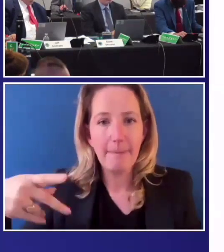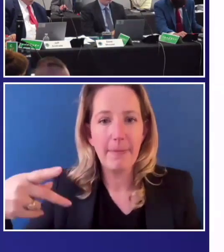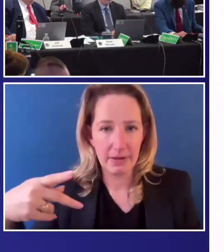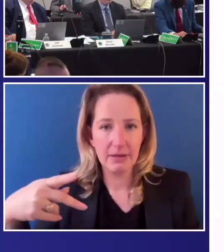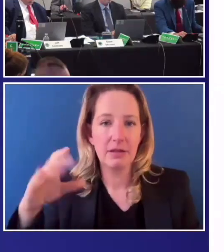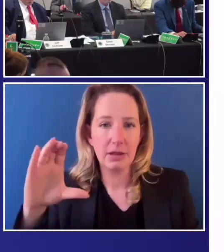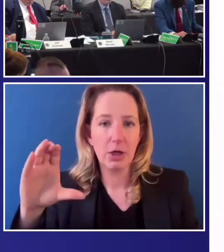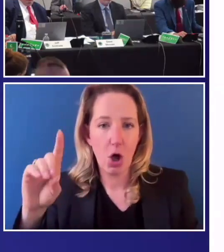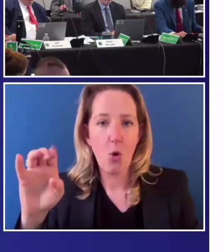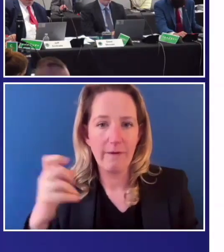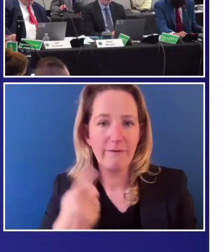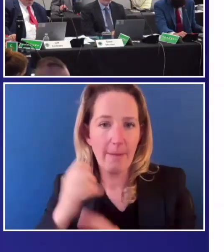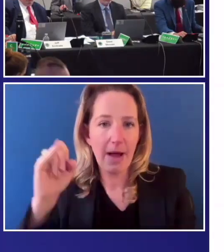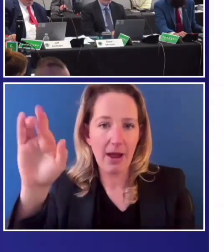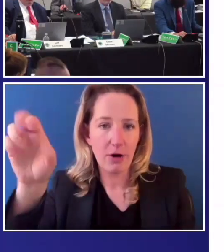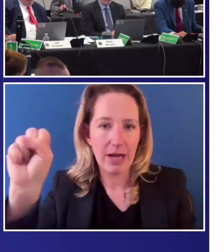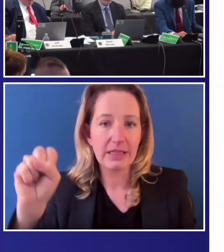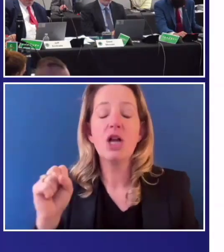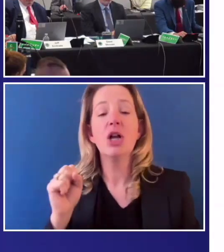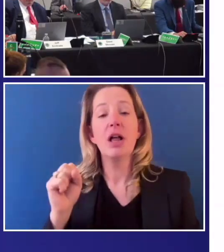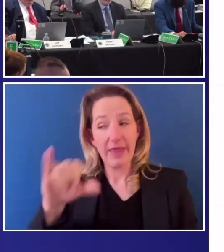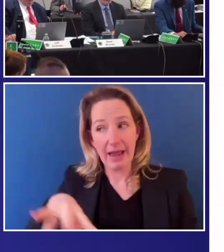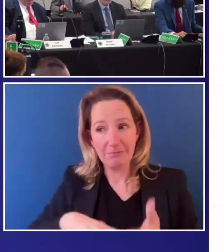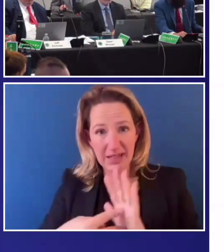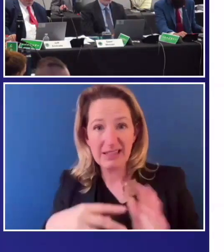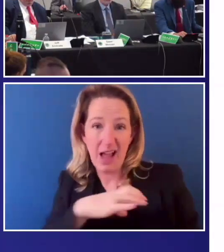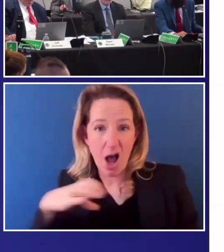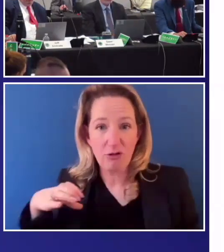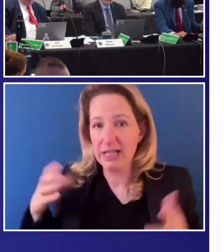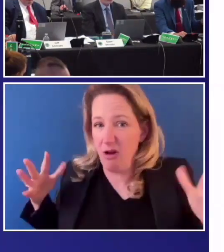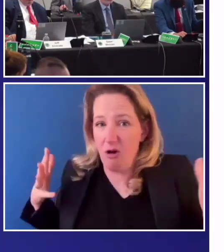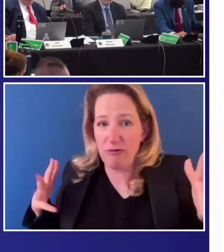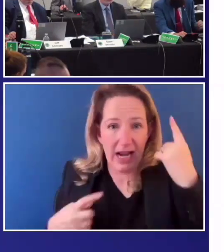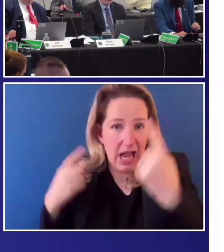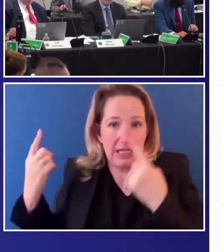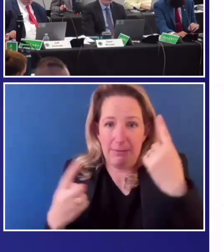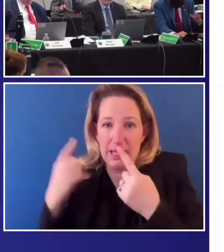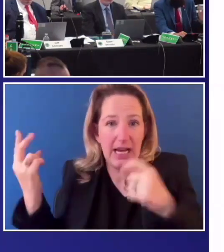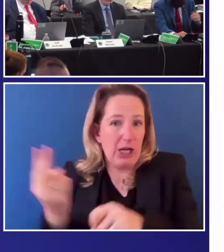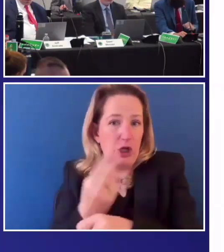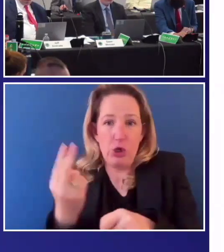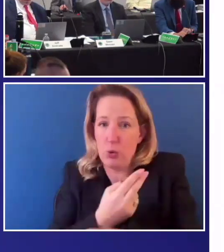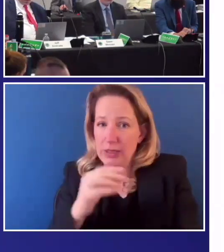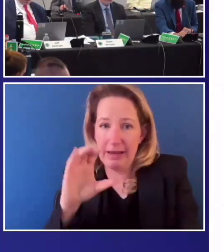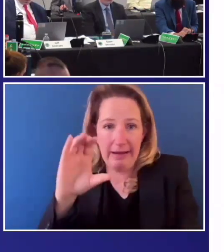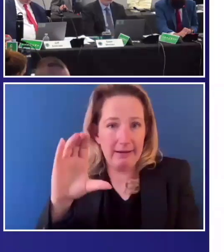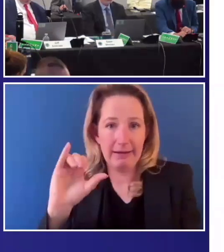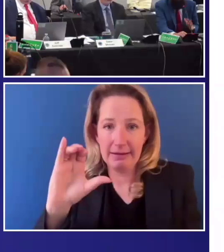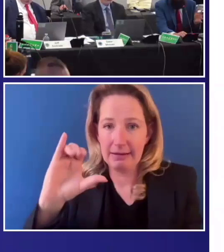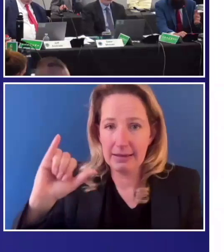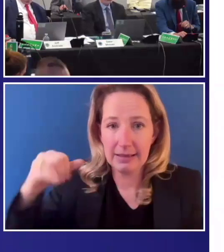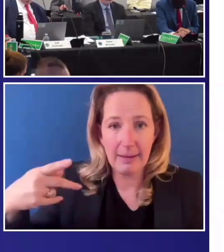So Congress contemplated using CIP codes in this way, and they contemplated the two-digit issue.